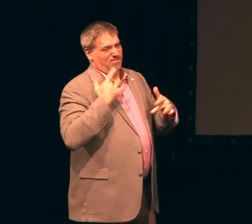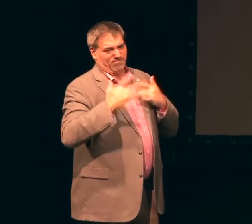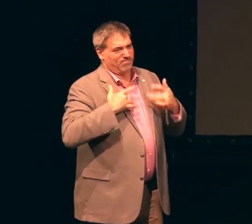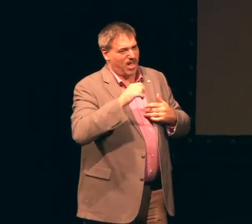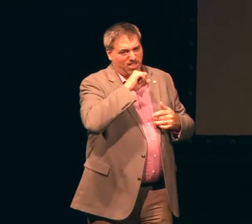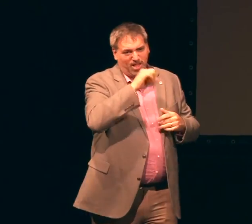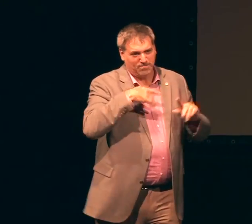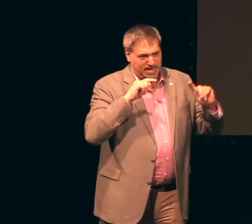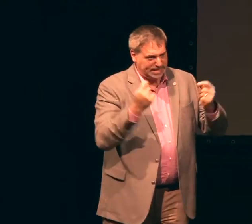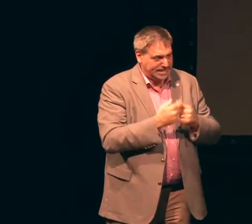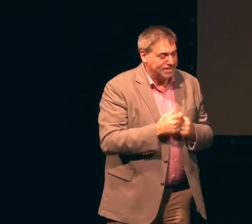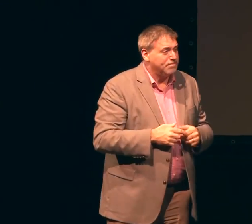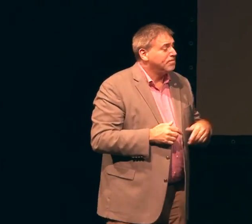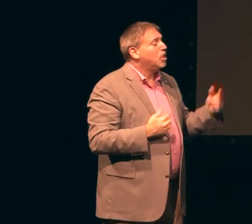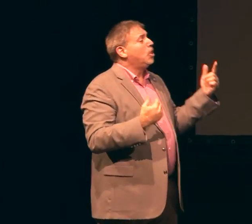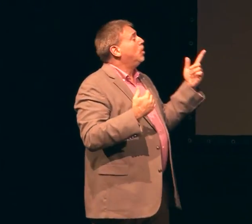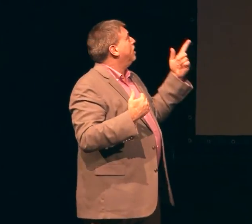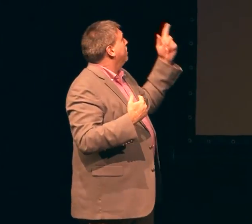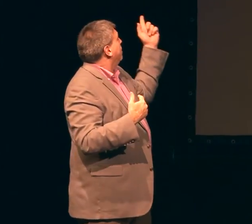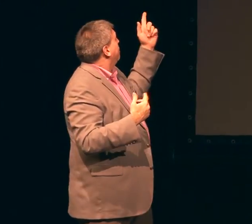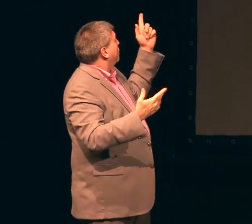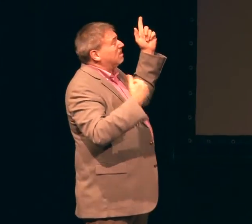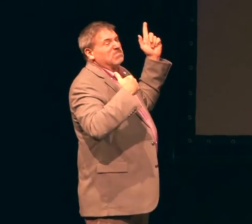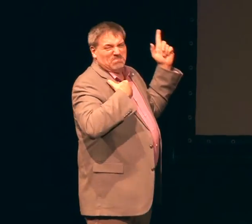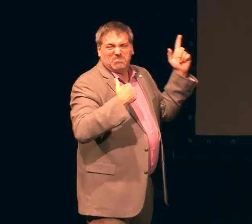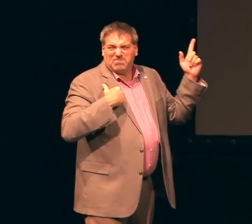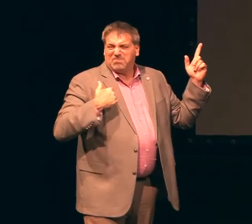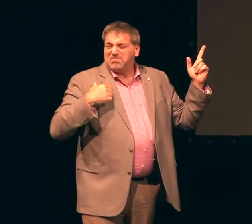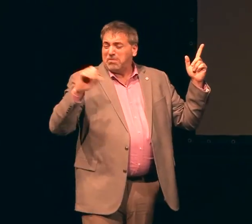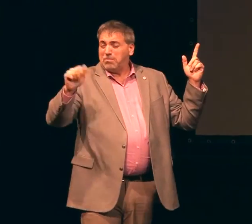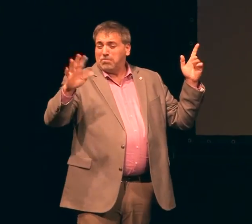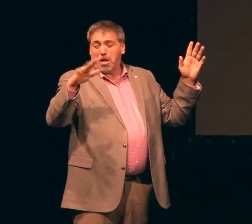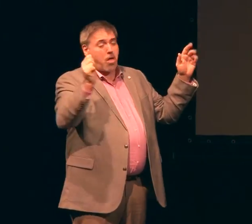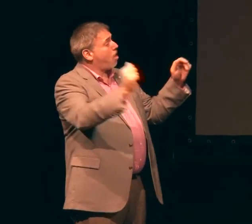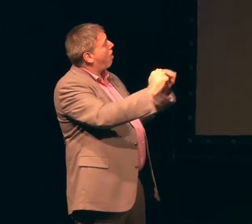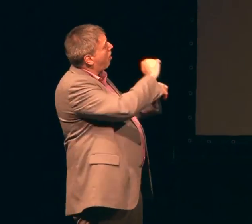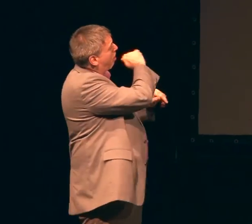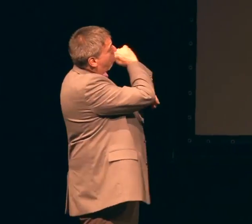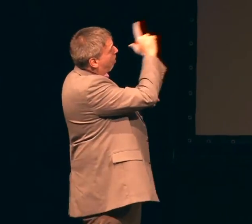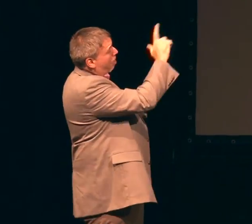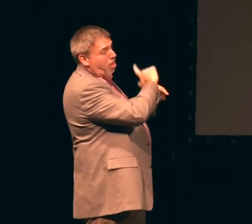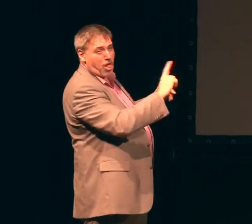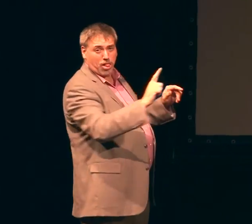introduce my team, I love my team. Well, that's me.